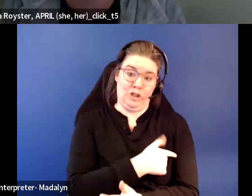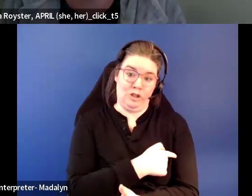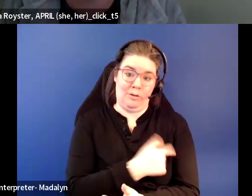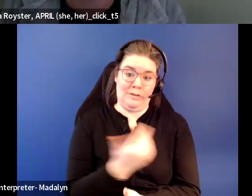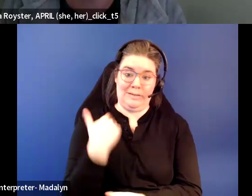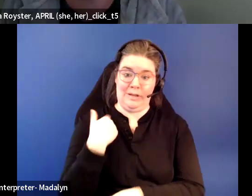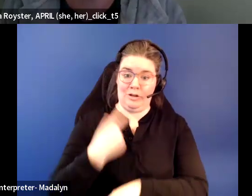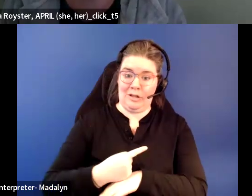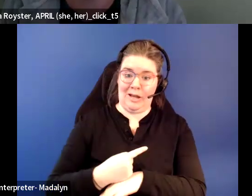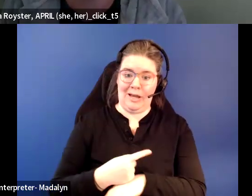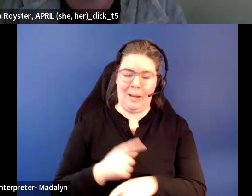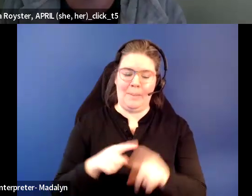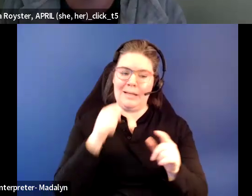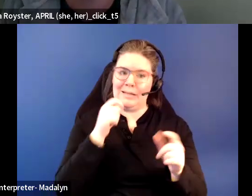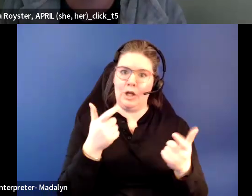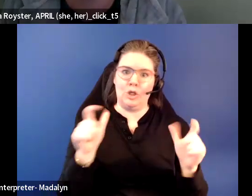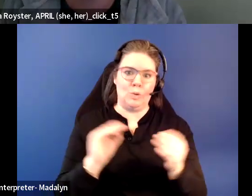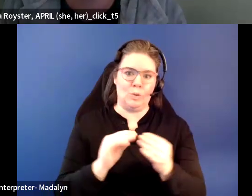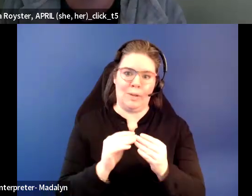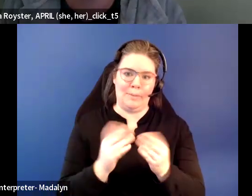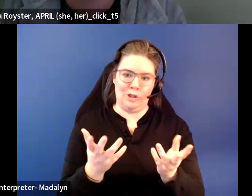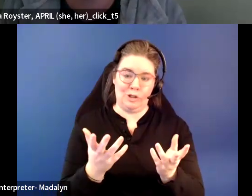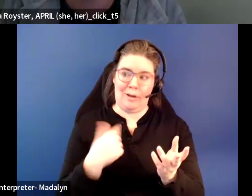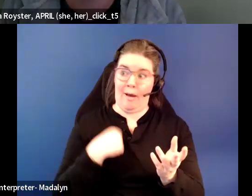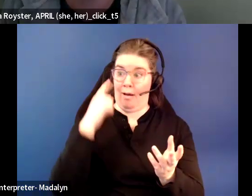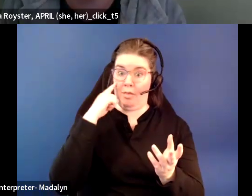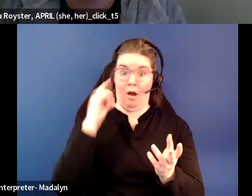It's not huge numbers, and originally I thought we would get like easily